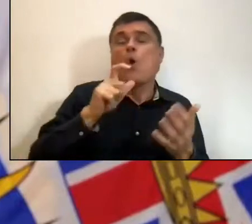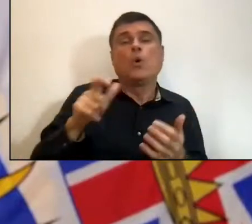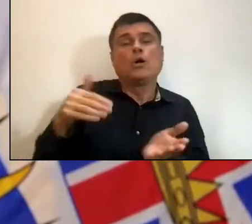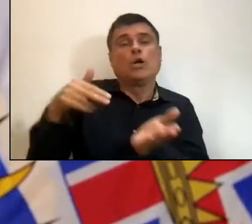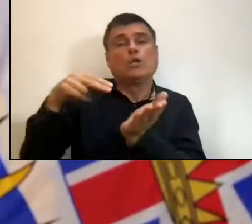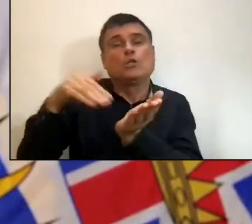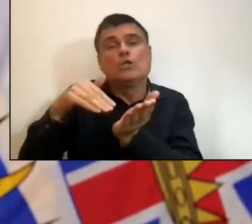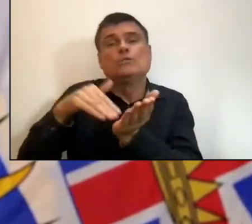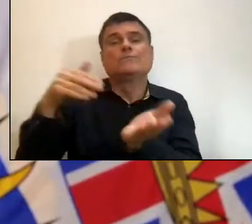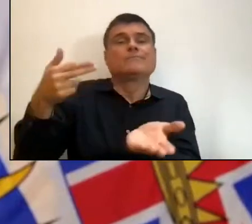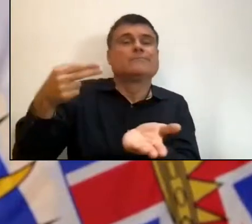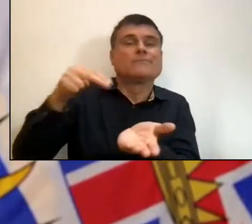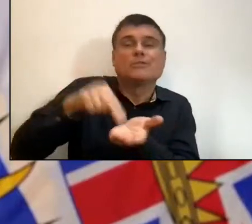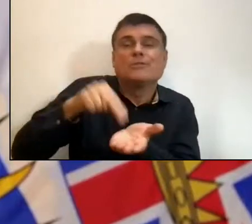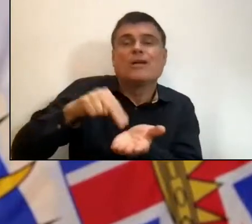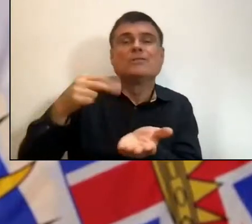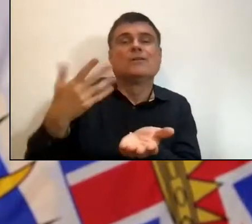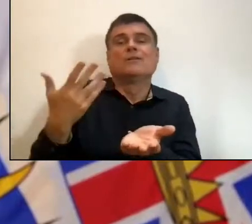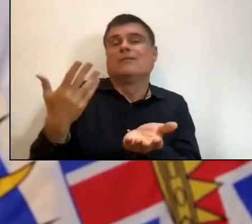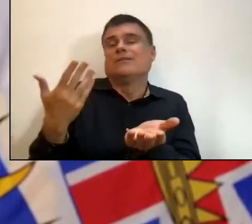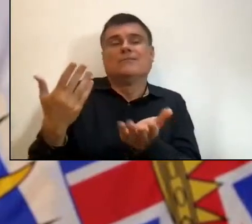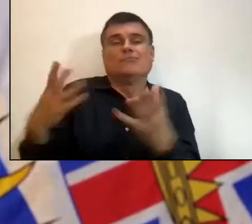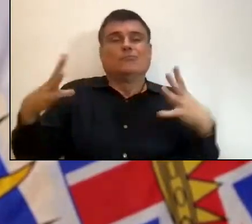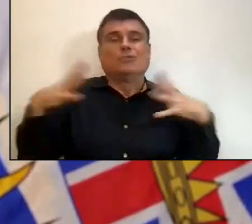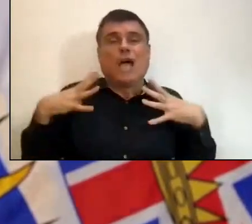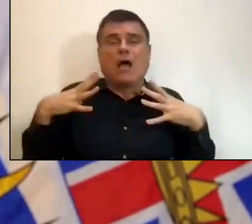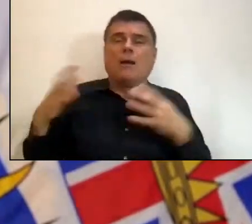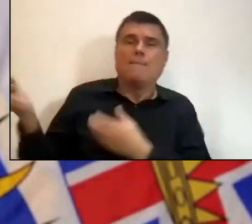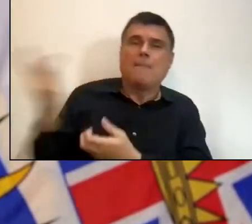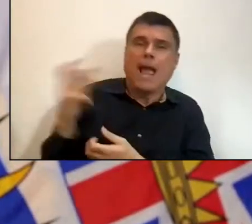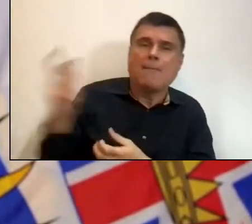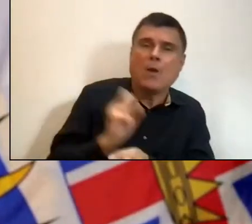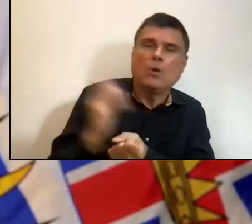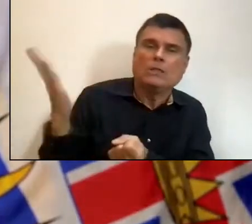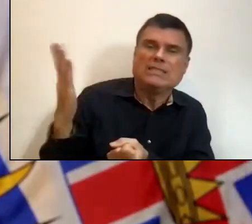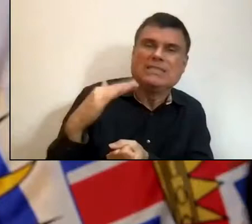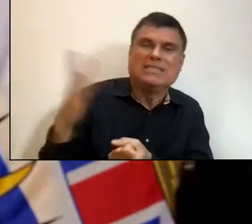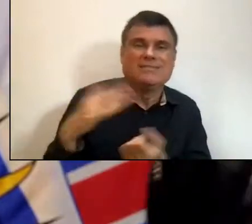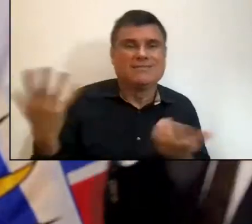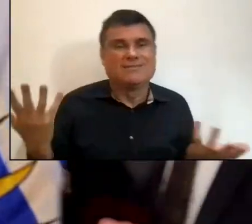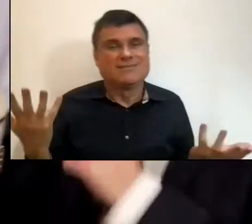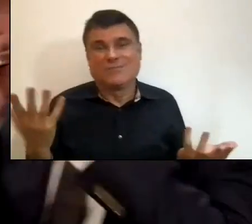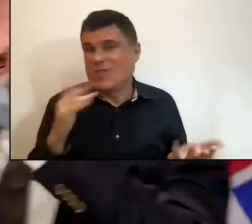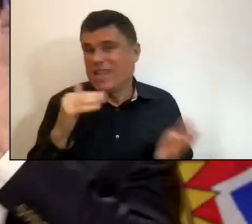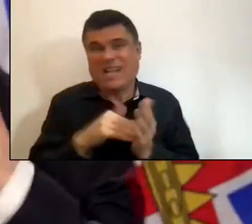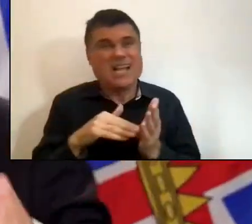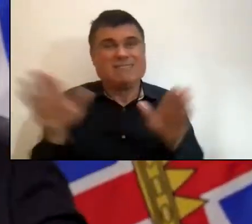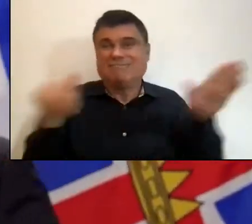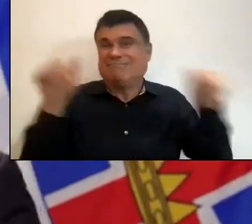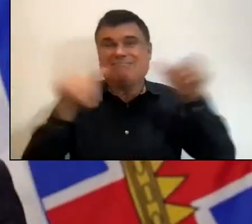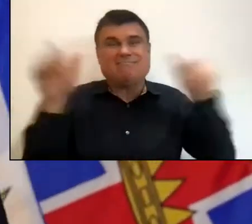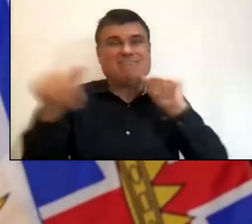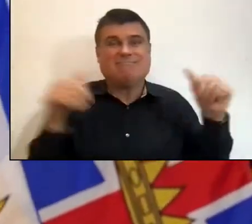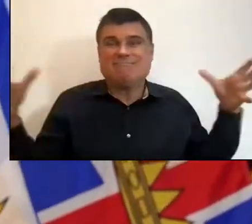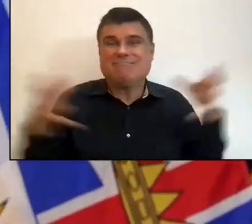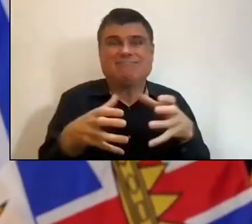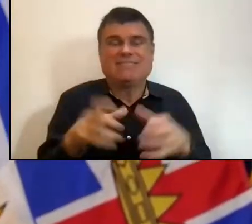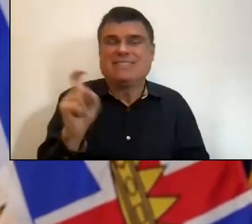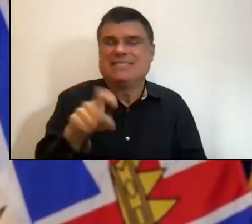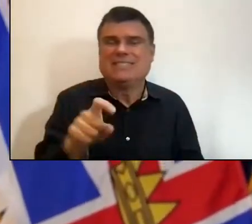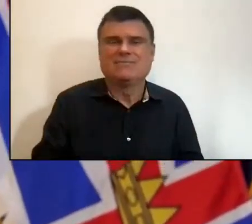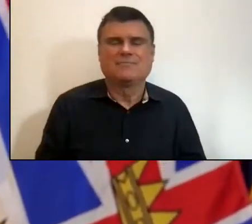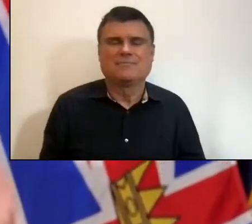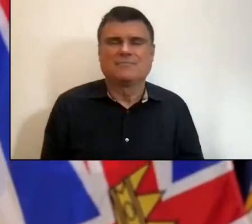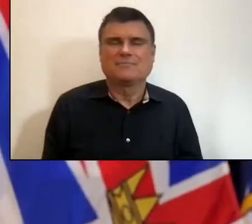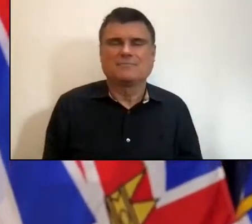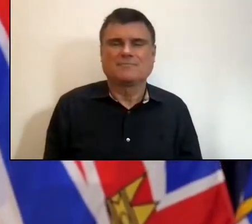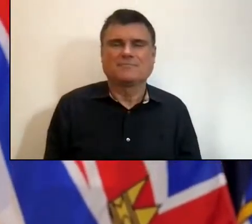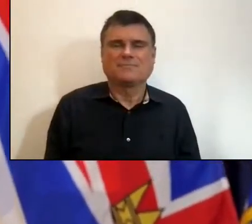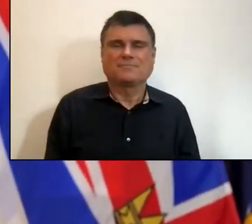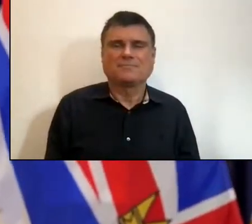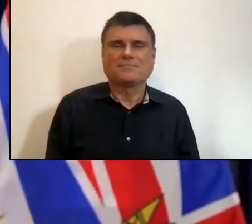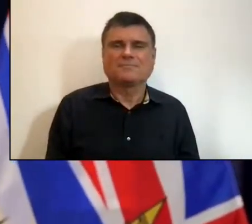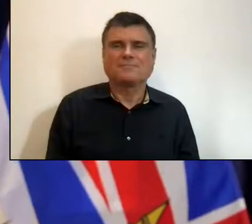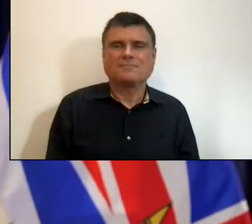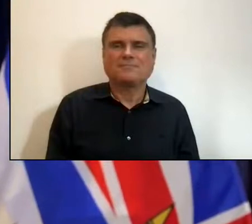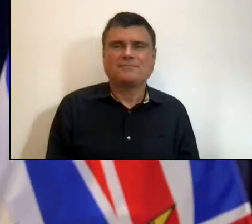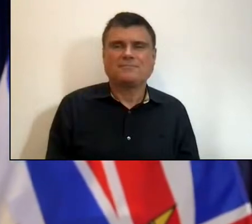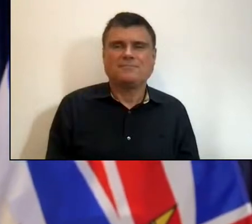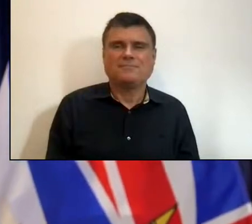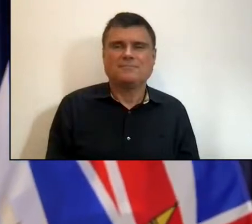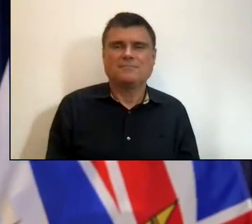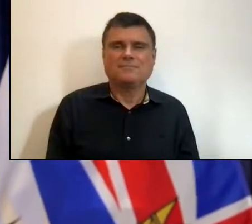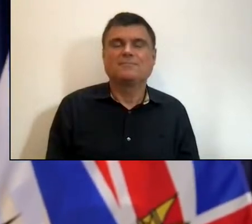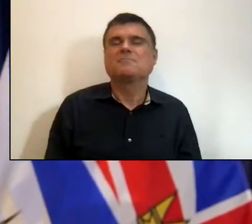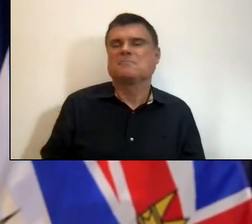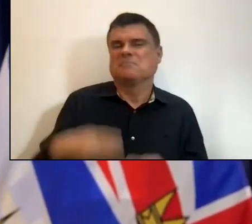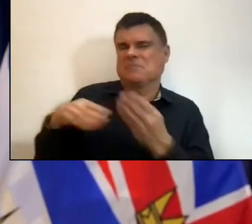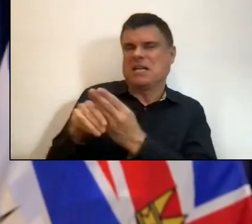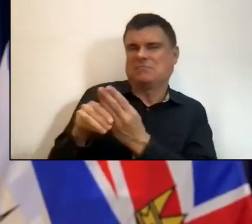We need you again.